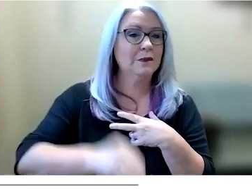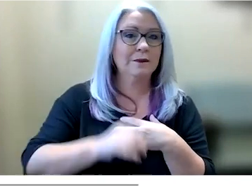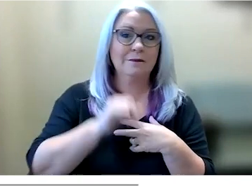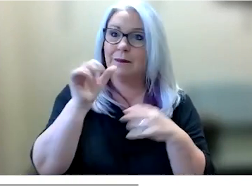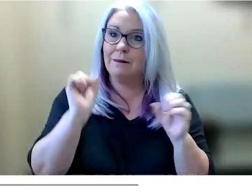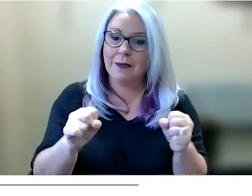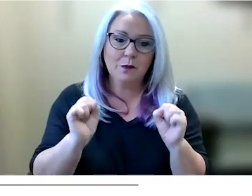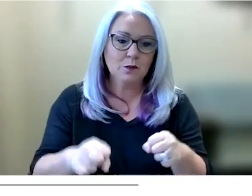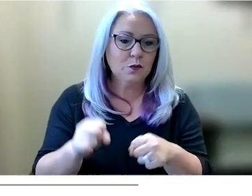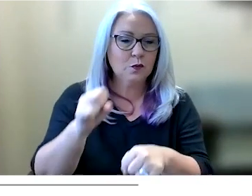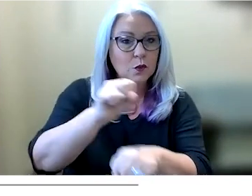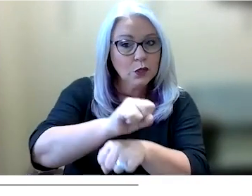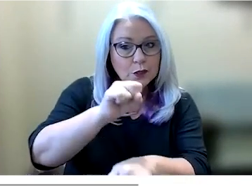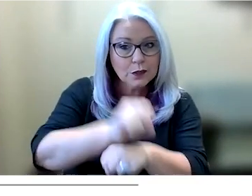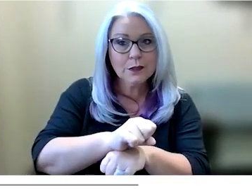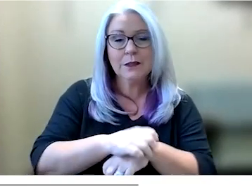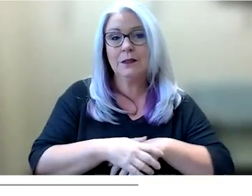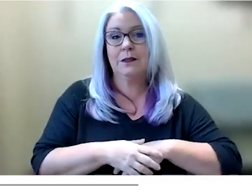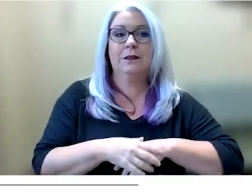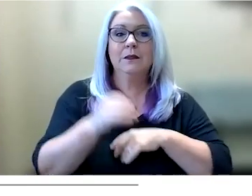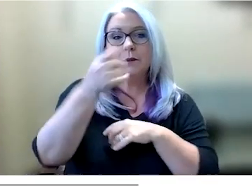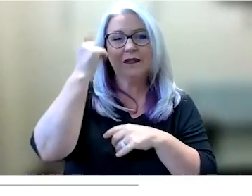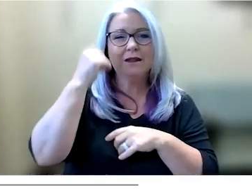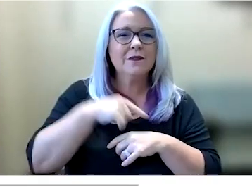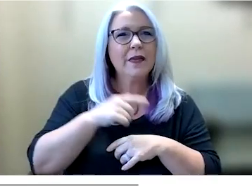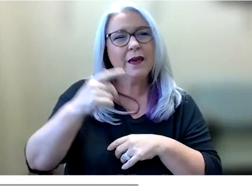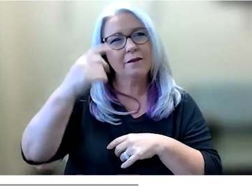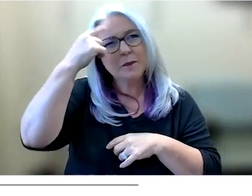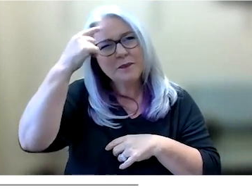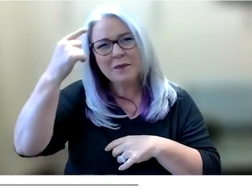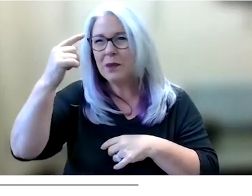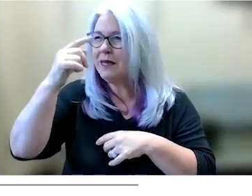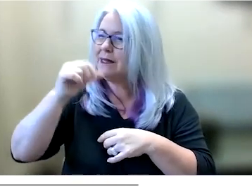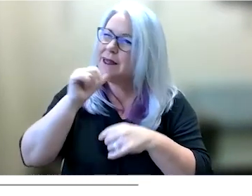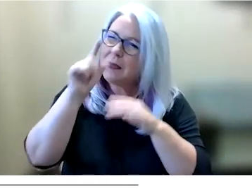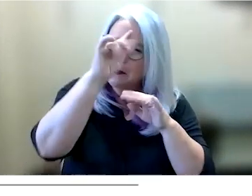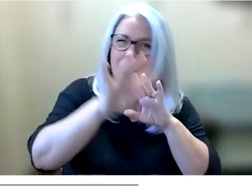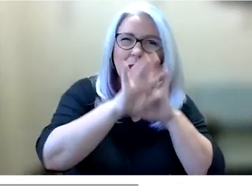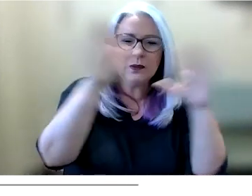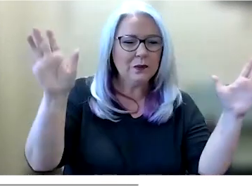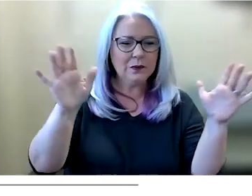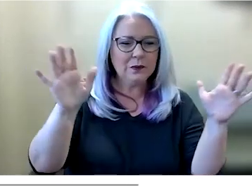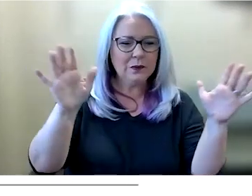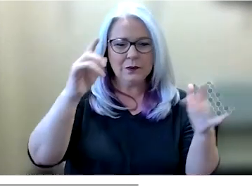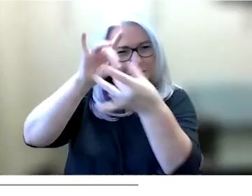especially due to the cognitive dysfunction that brain fog where 86.2% of people were even if